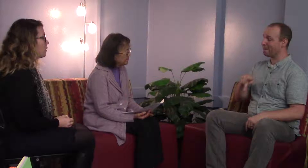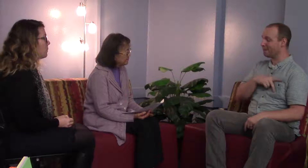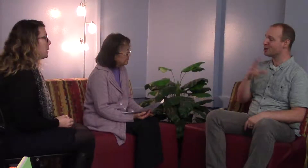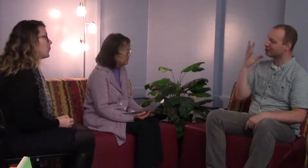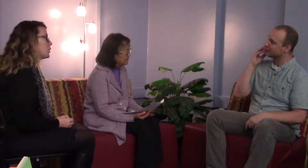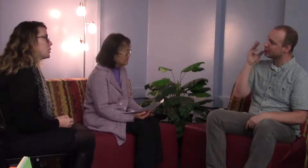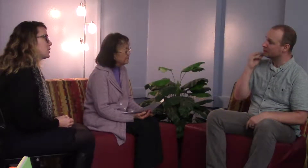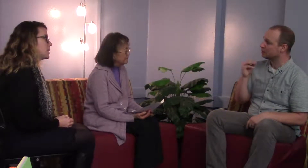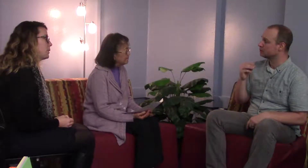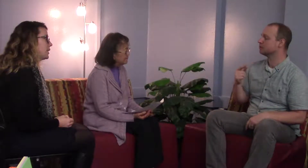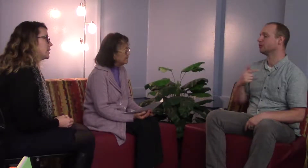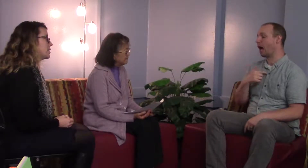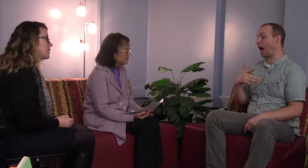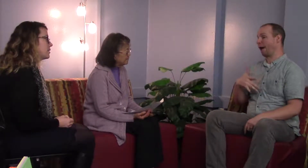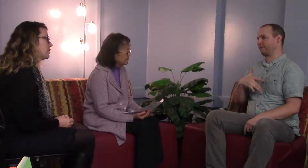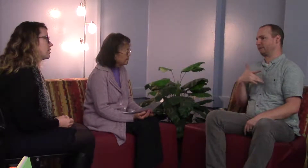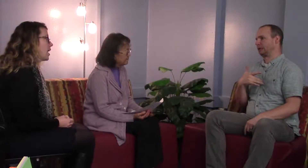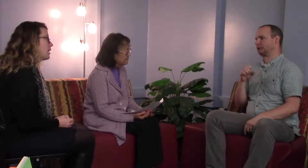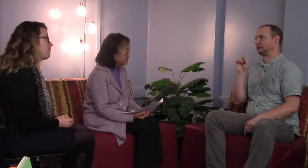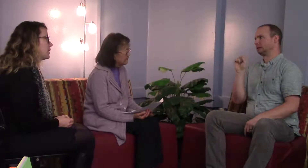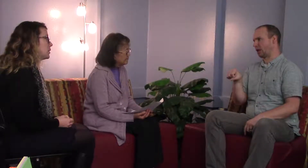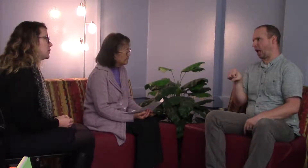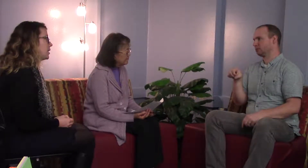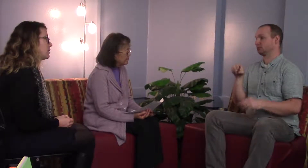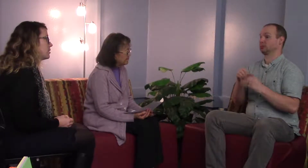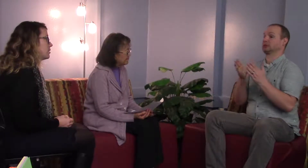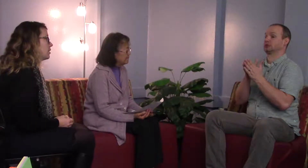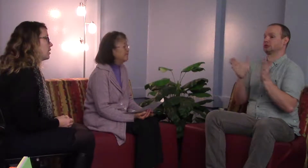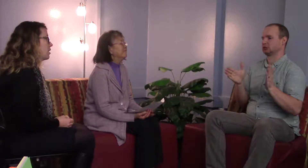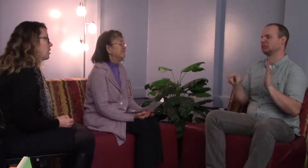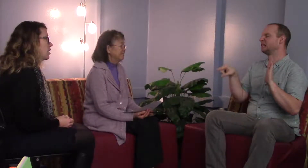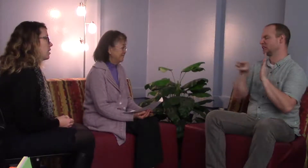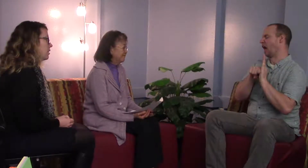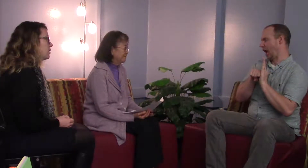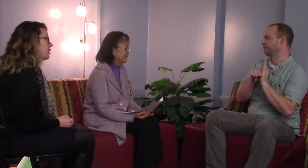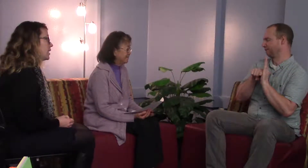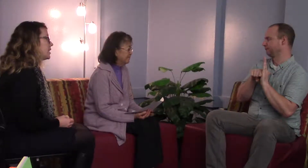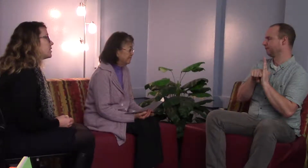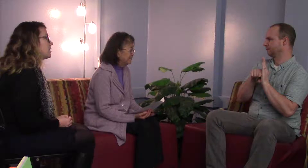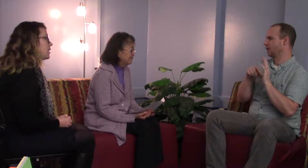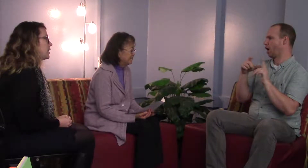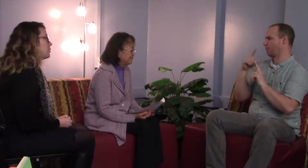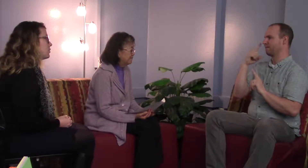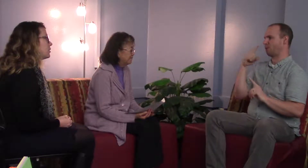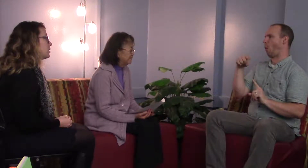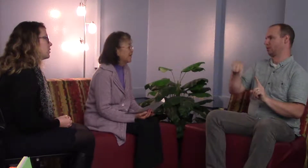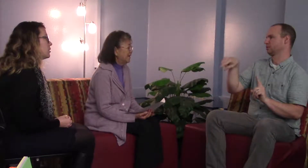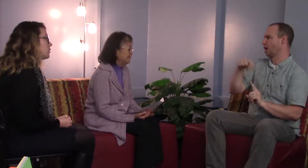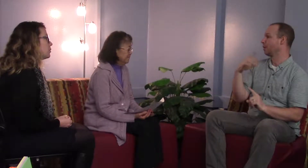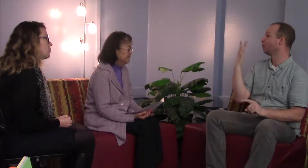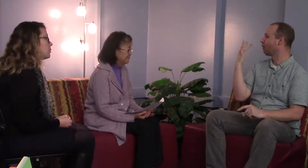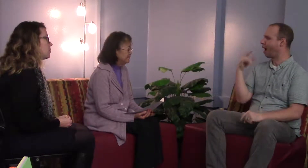From my personal experience, I feel, yes. It's a negative. Tu: Okay.